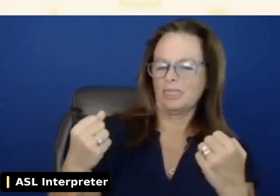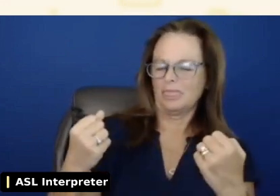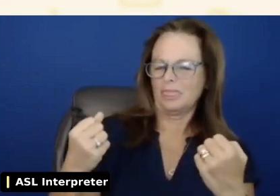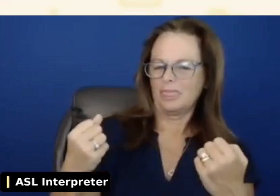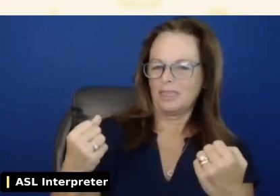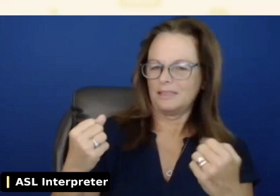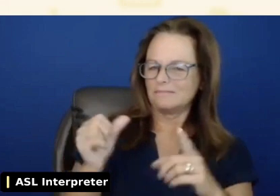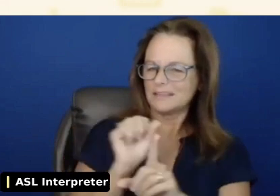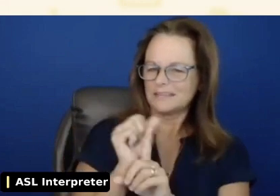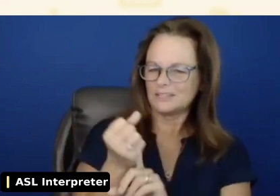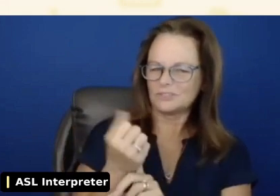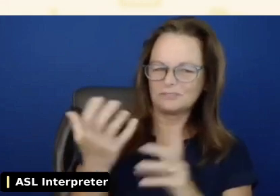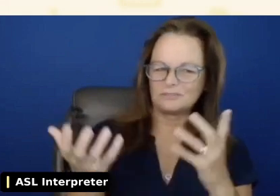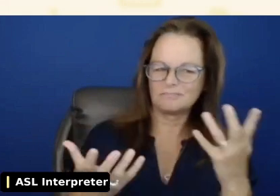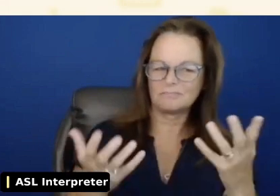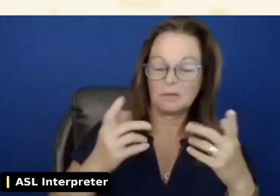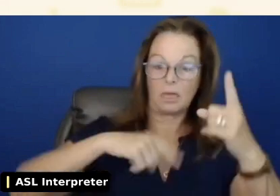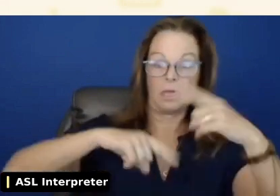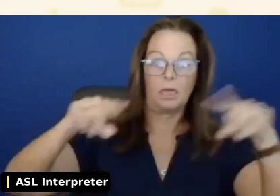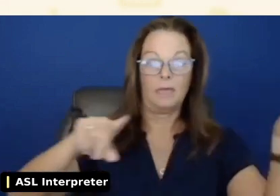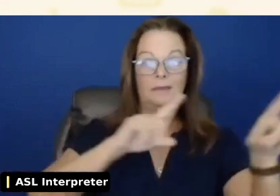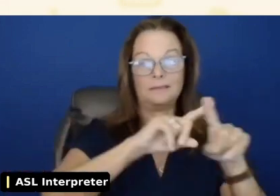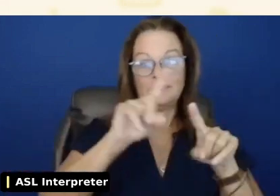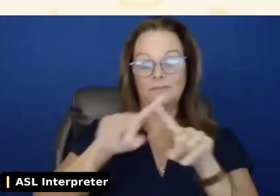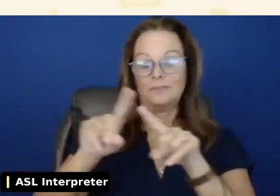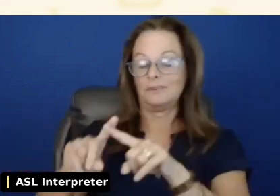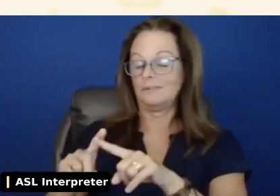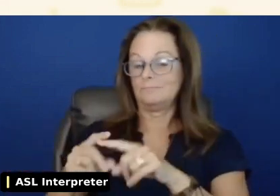While the spectrum is really vast and diverse,